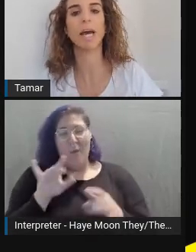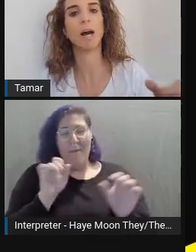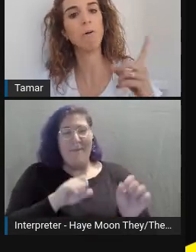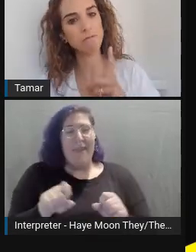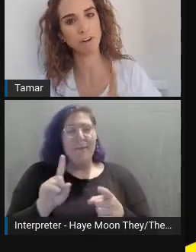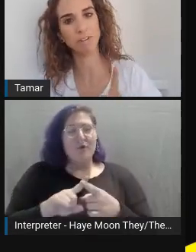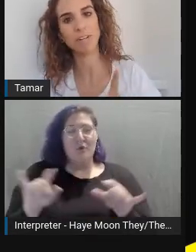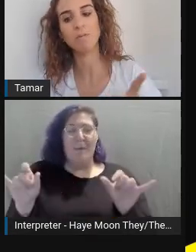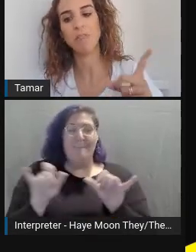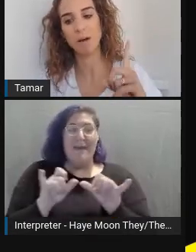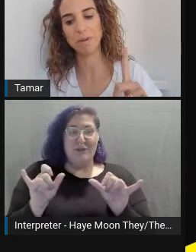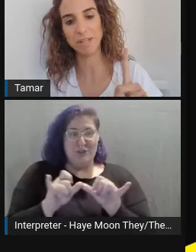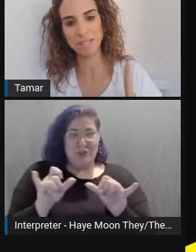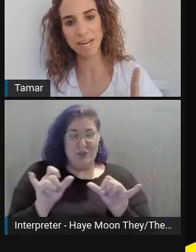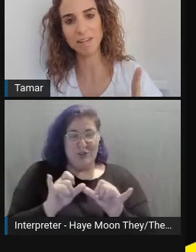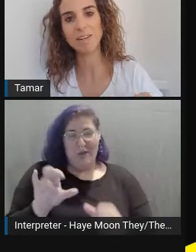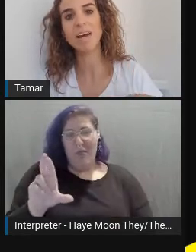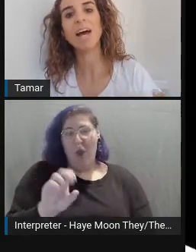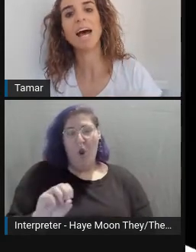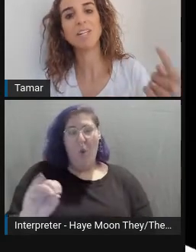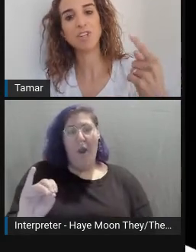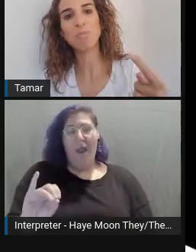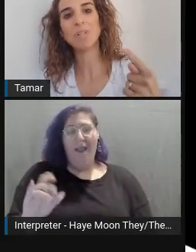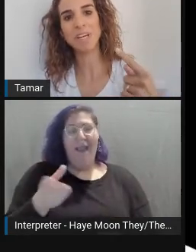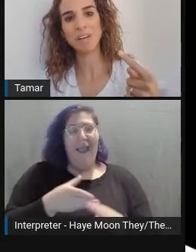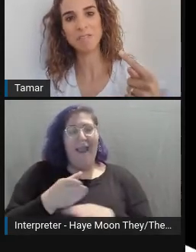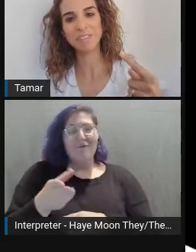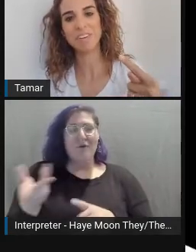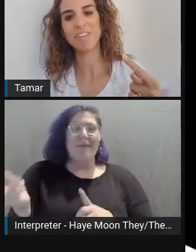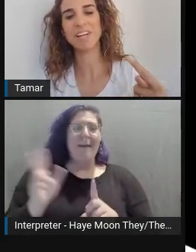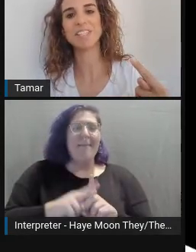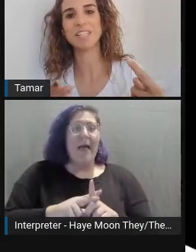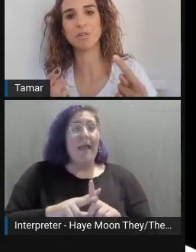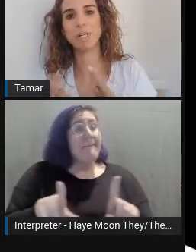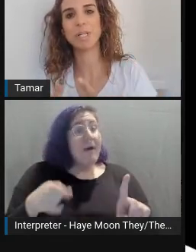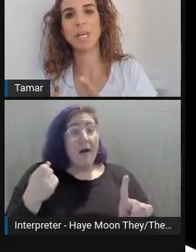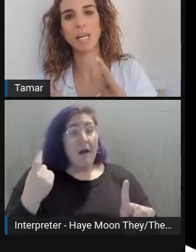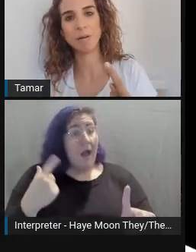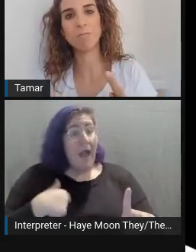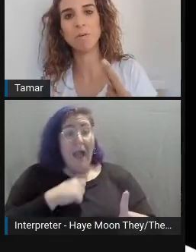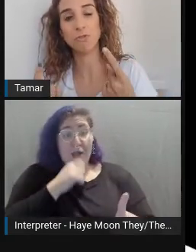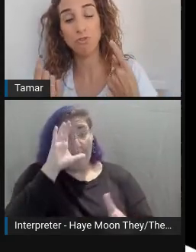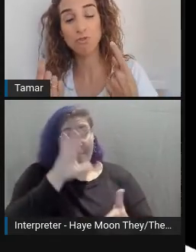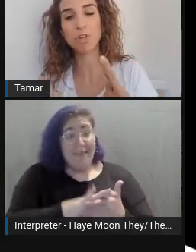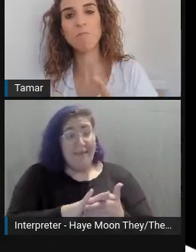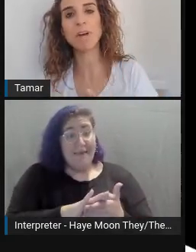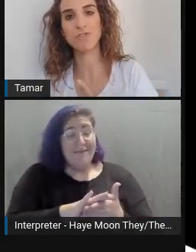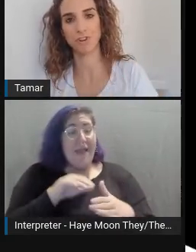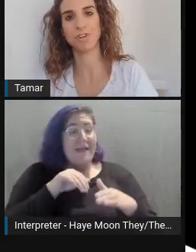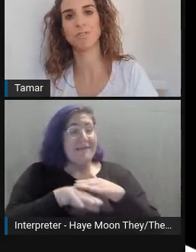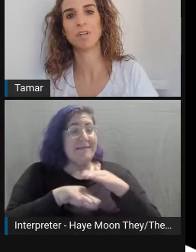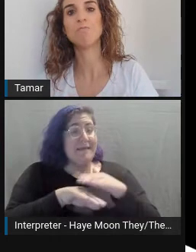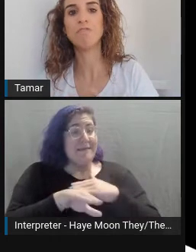However, with that being said, I don't believe that accessibility can be truly measured